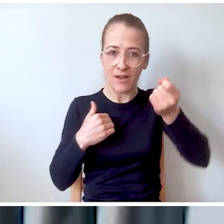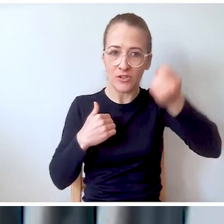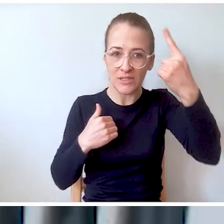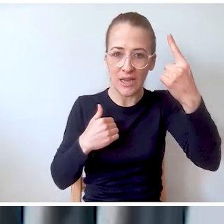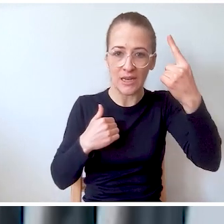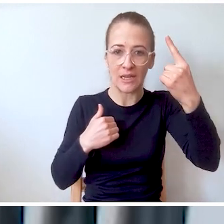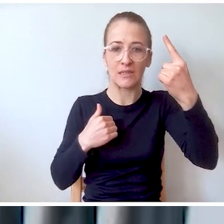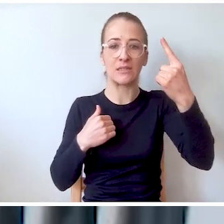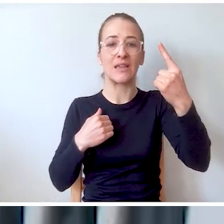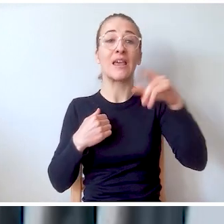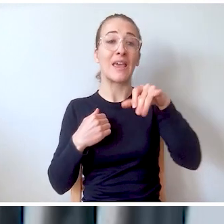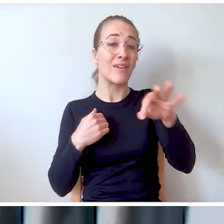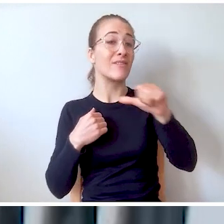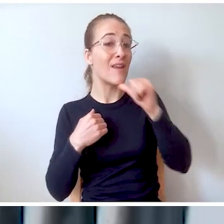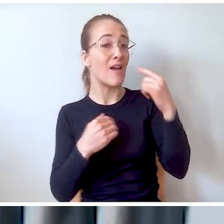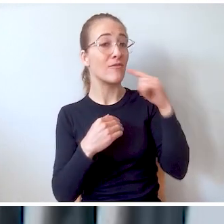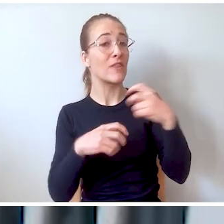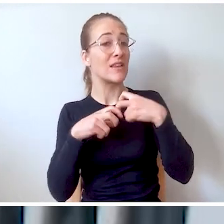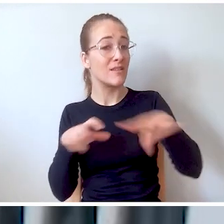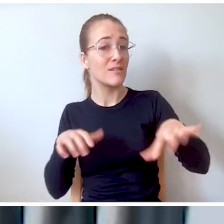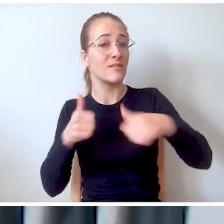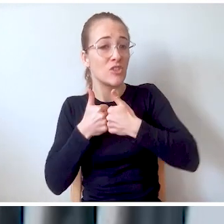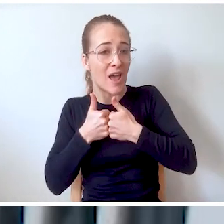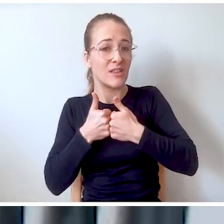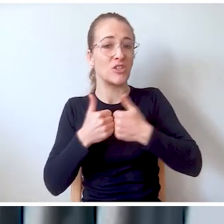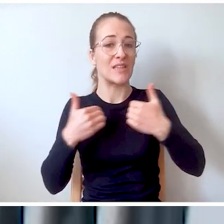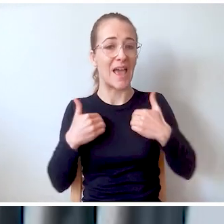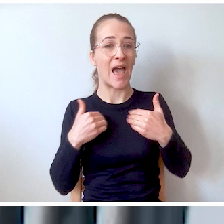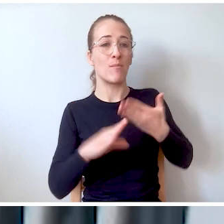were it not for the difficulties that I encountered before that. So I wanted to make sure that